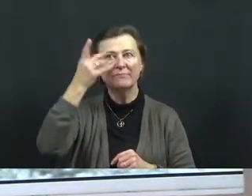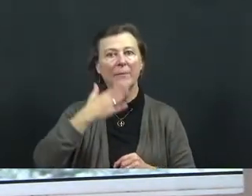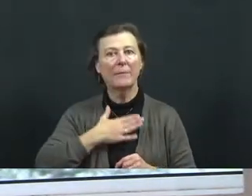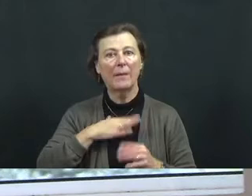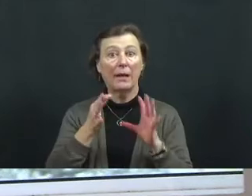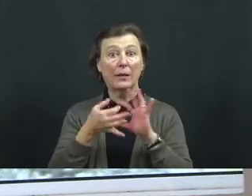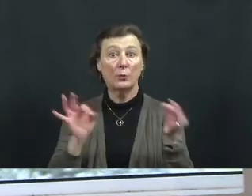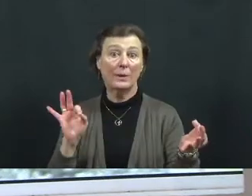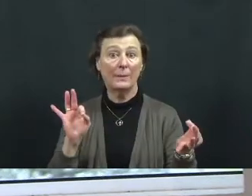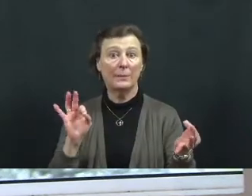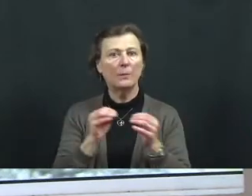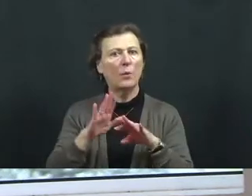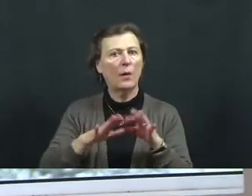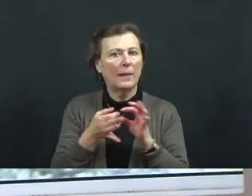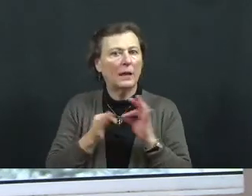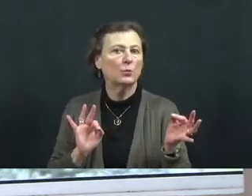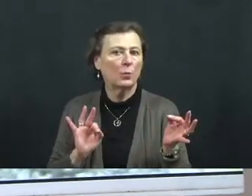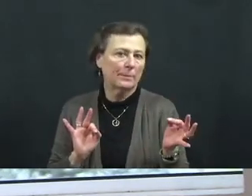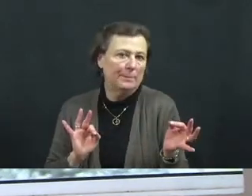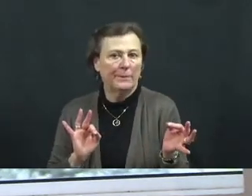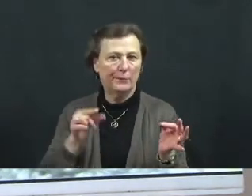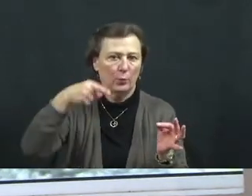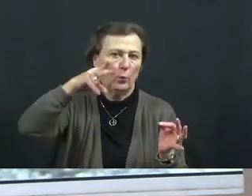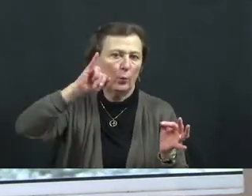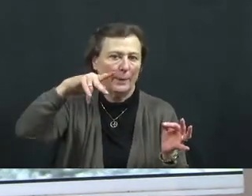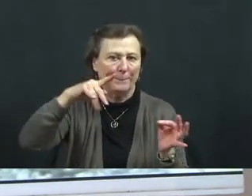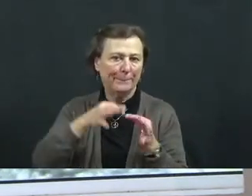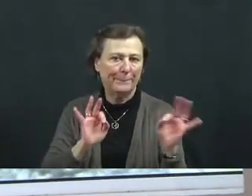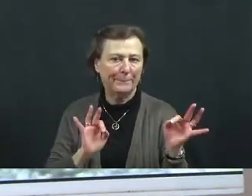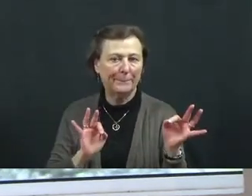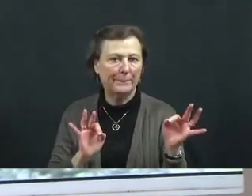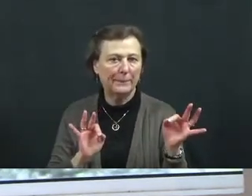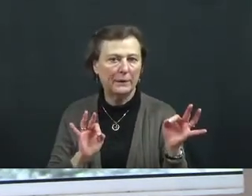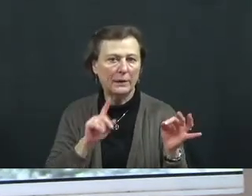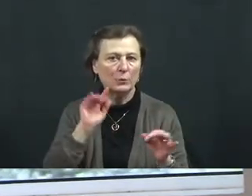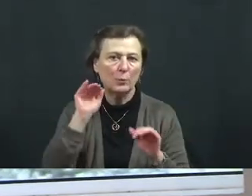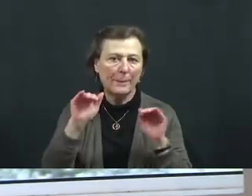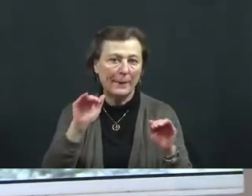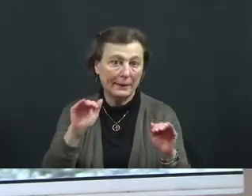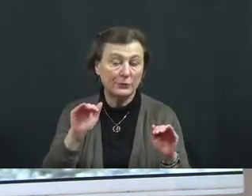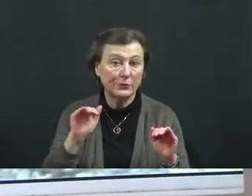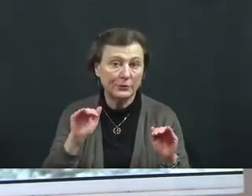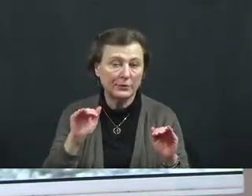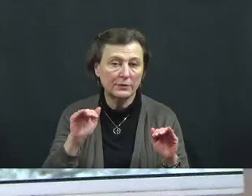more than a quip. It was a reminder.